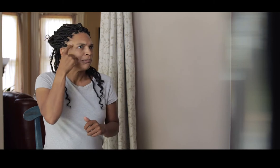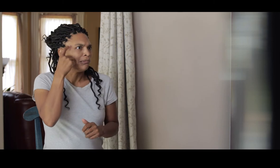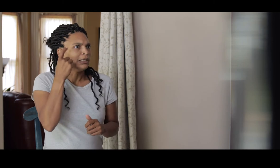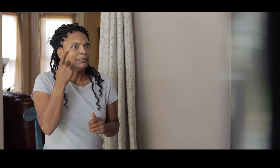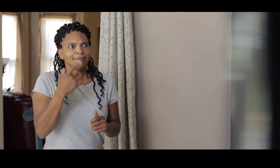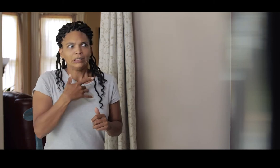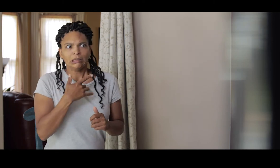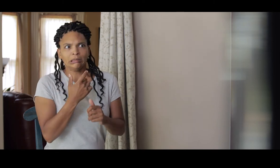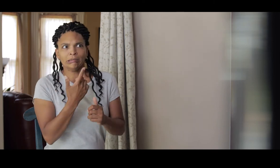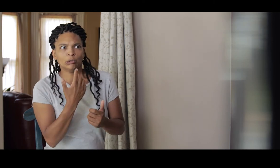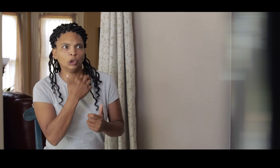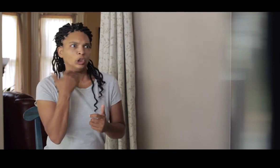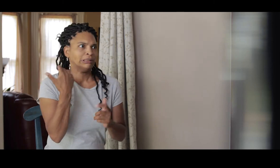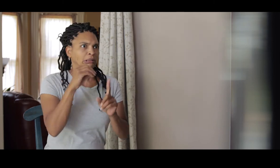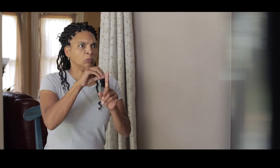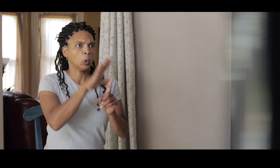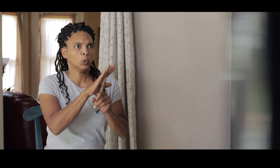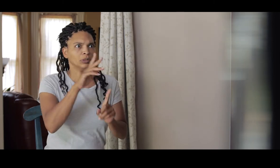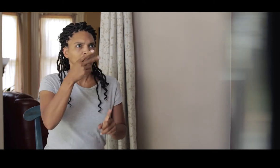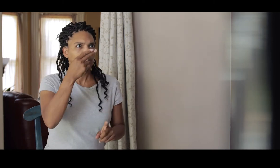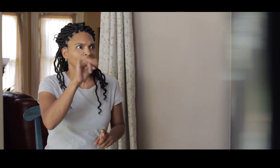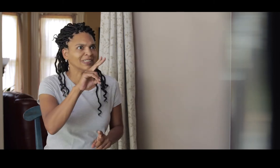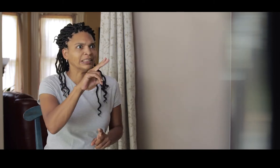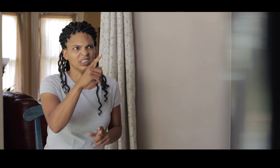when someone thinks they may have been exposed to HIV.